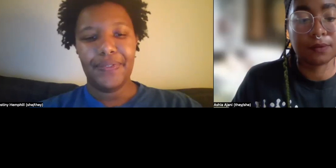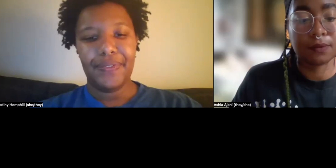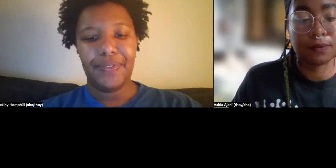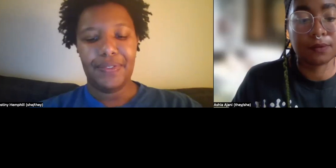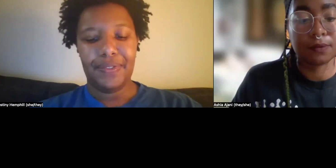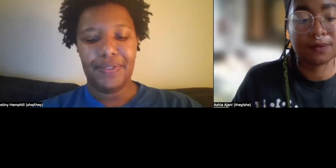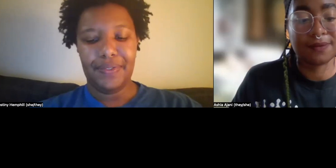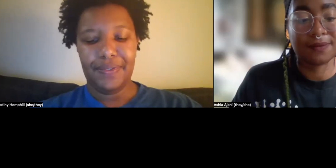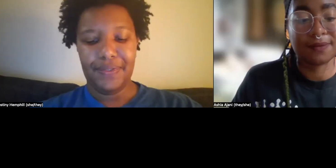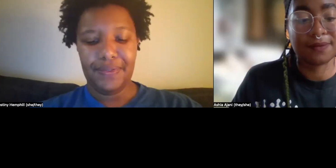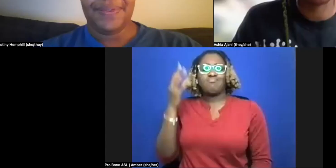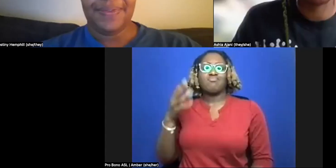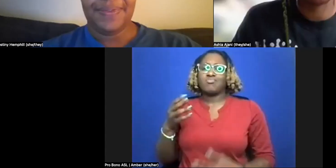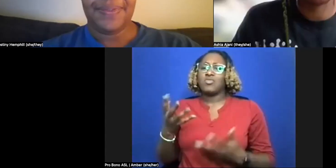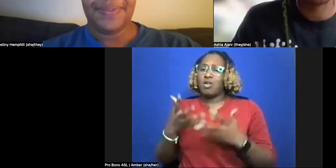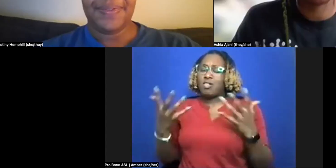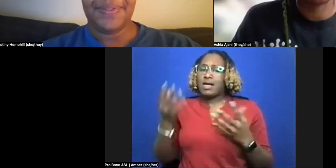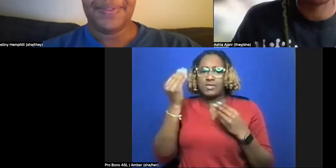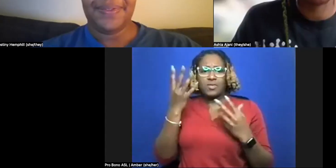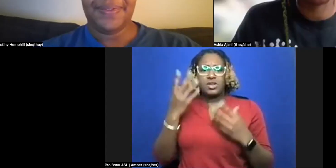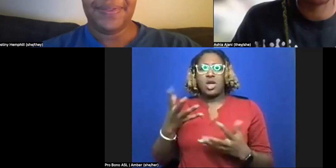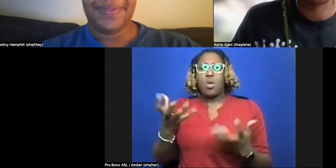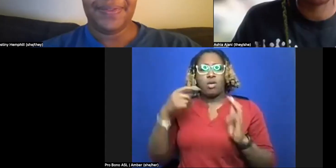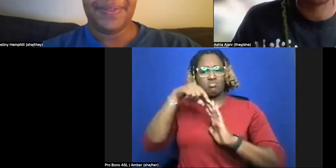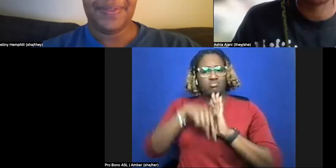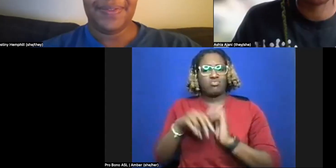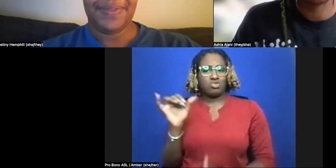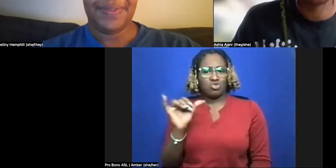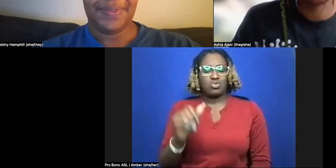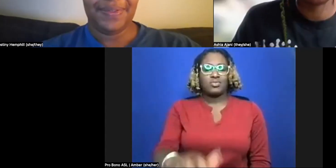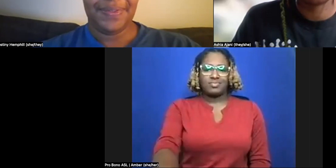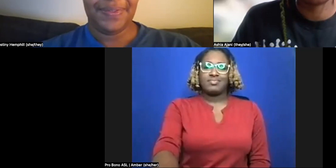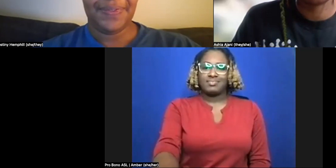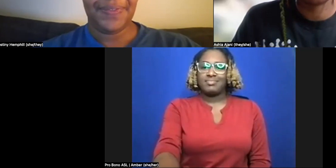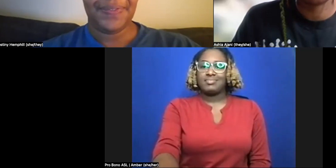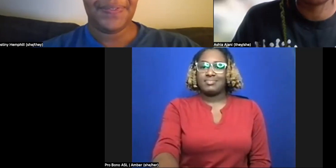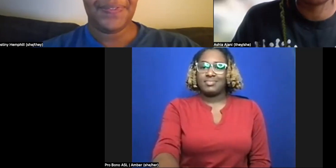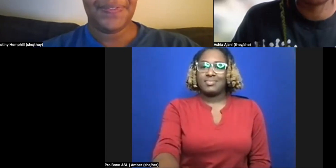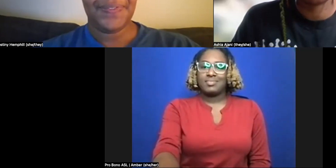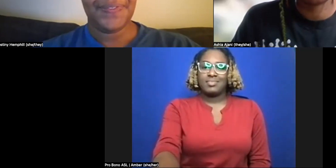want to dive into those as well. That will be awesome. So yeah, it's always exciting to see